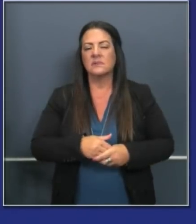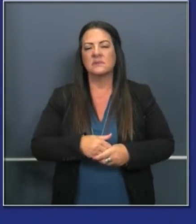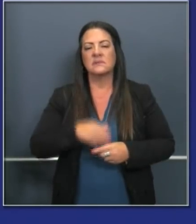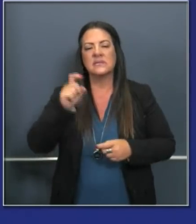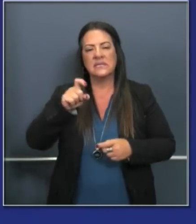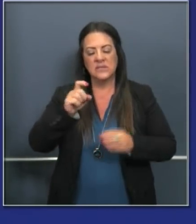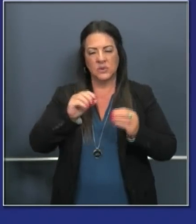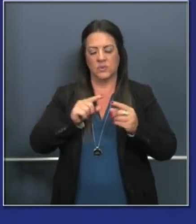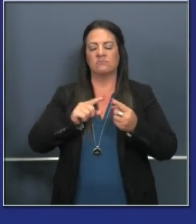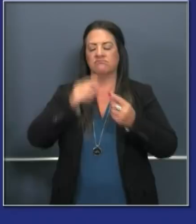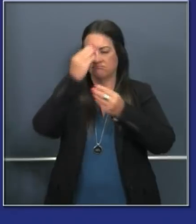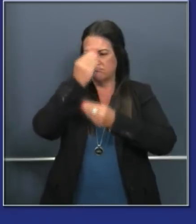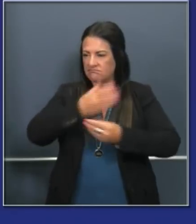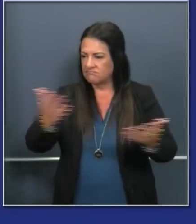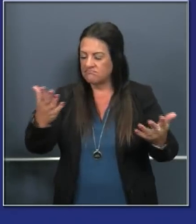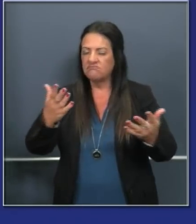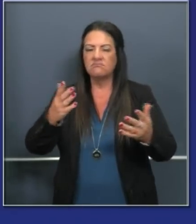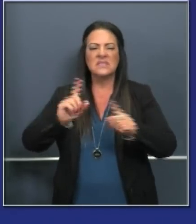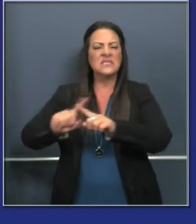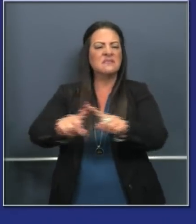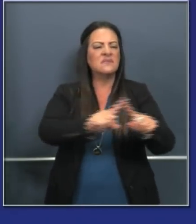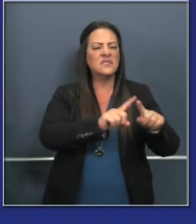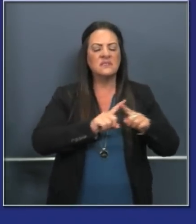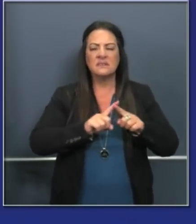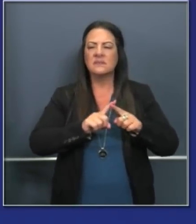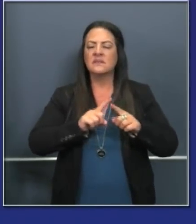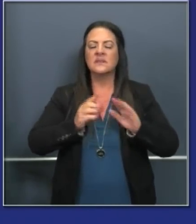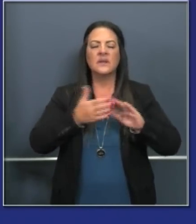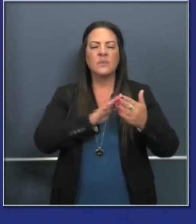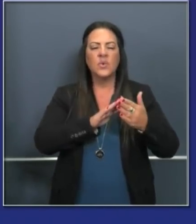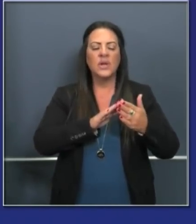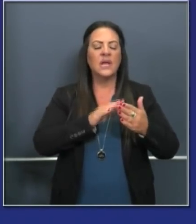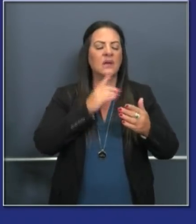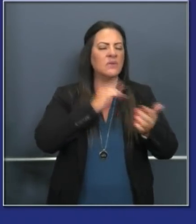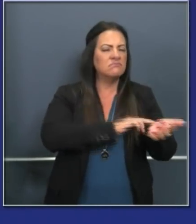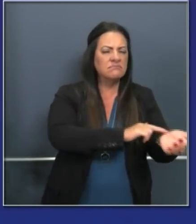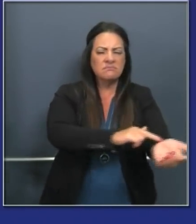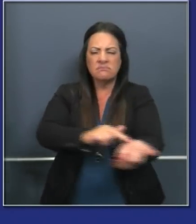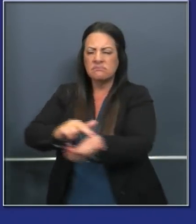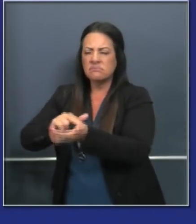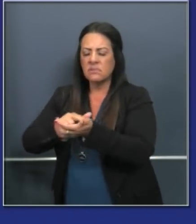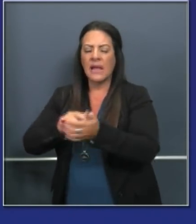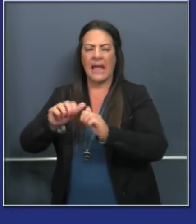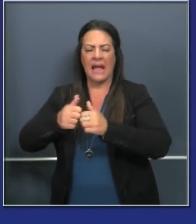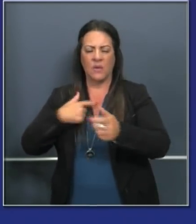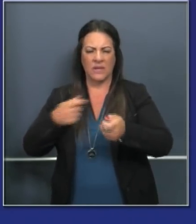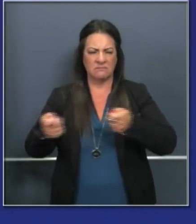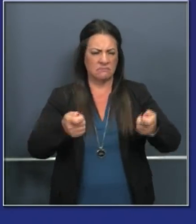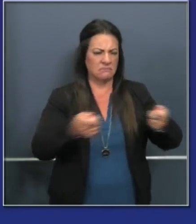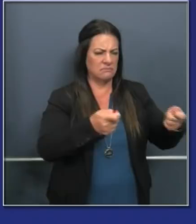WE NEED TO CONTINUE TO INCREASE. OUR TESTING. TO NEW TO INCREASE OUR COMMUNITY WE